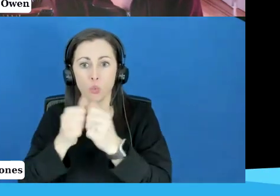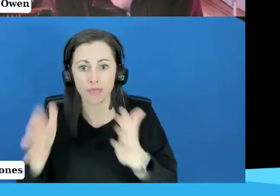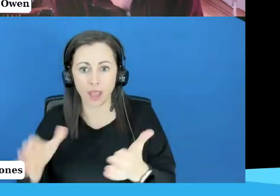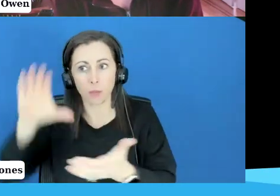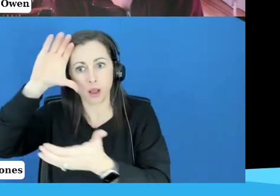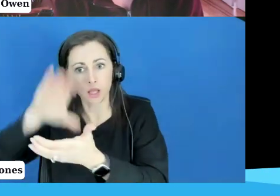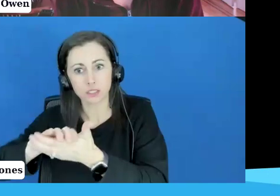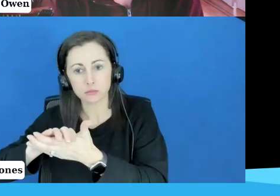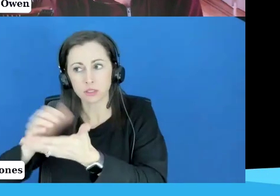because it's set up too high.